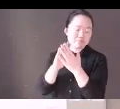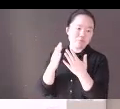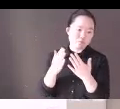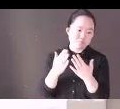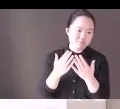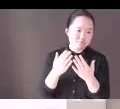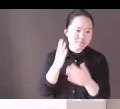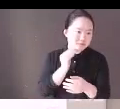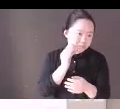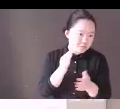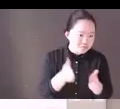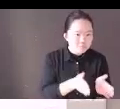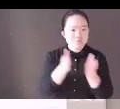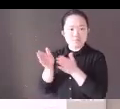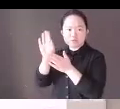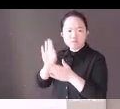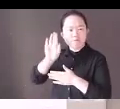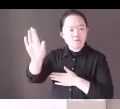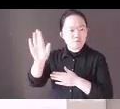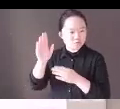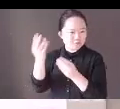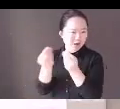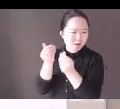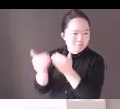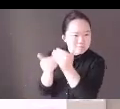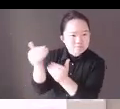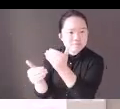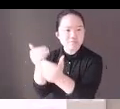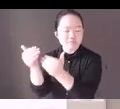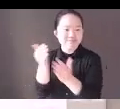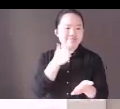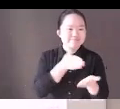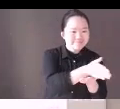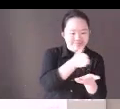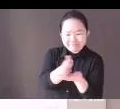panel on organizational membership so all of that will happen during this this packed day